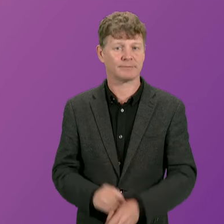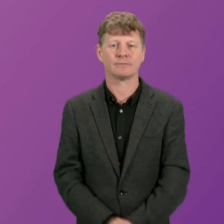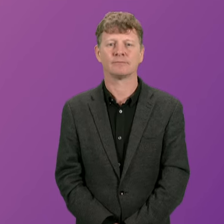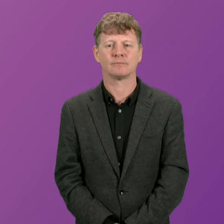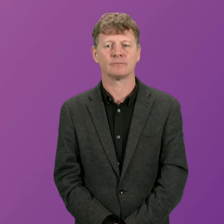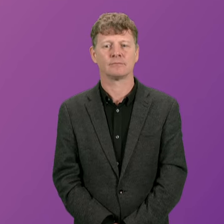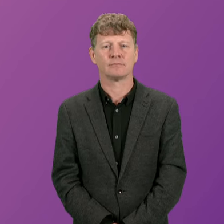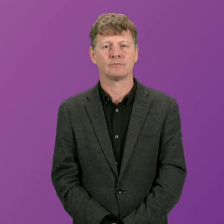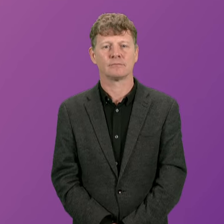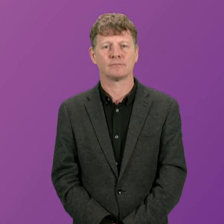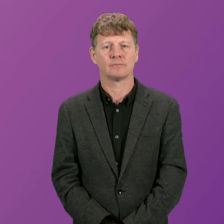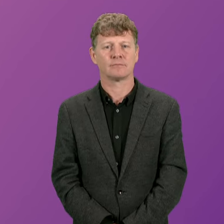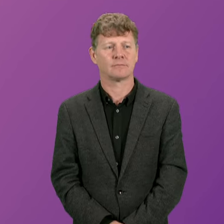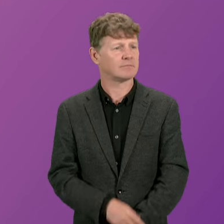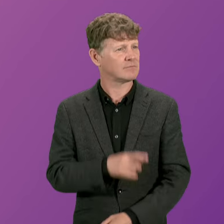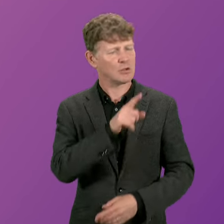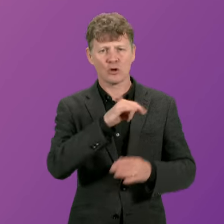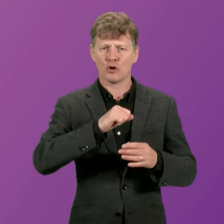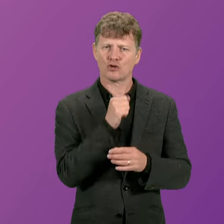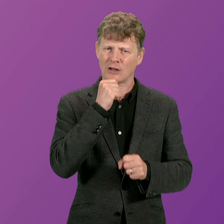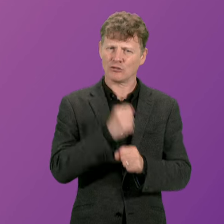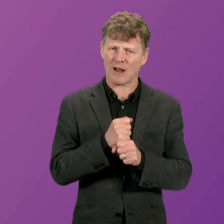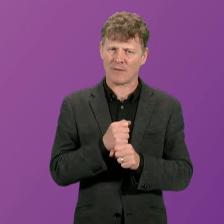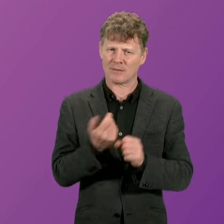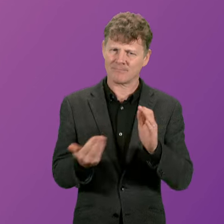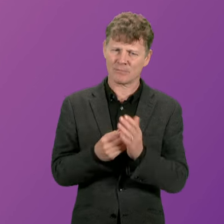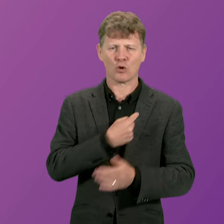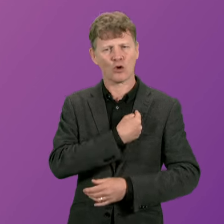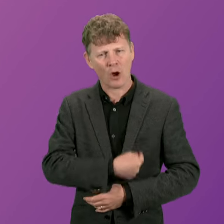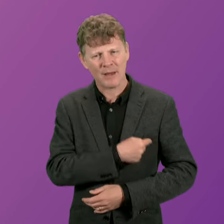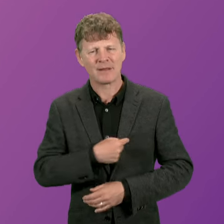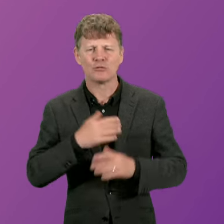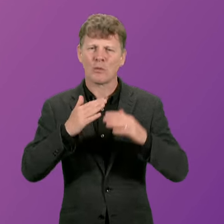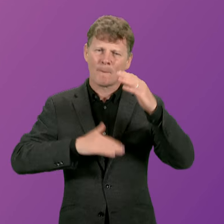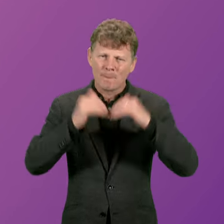I welcome the Scottish Government’s commitment to build an economy that is strong,